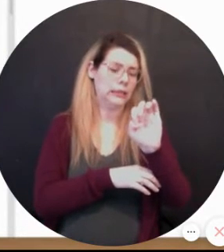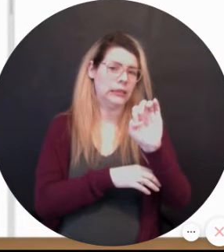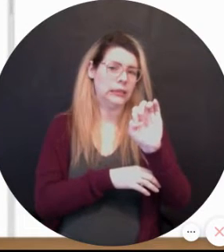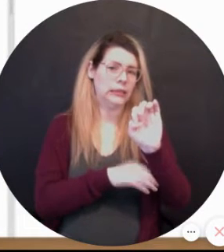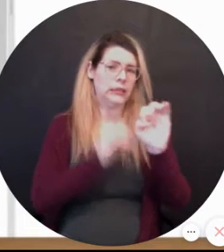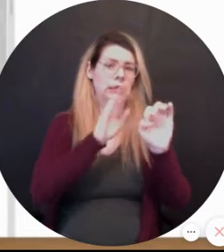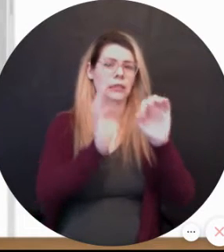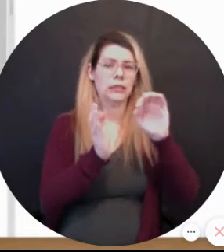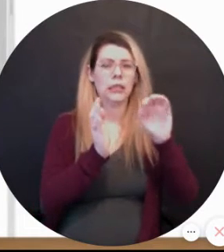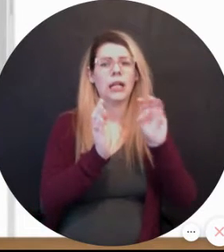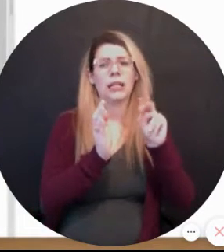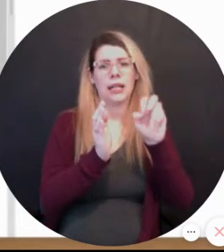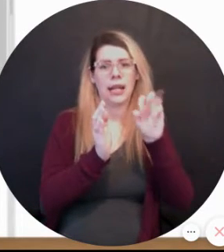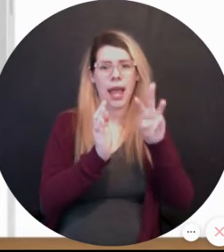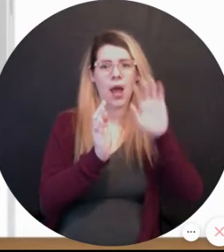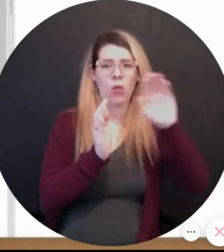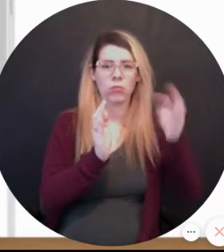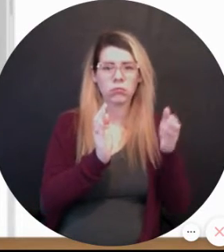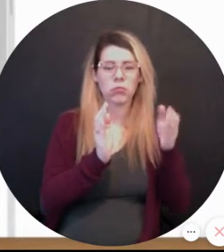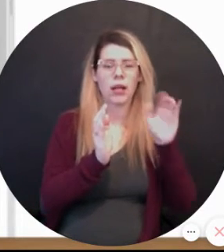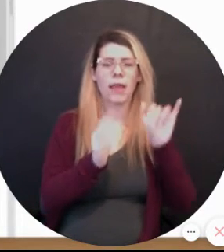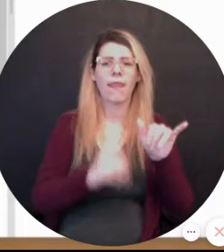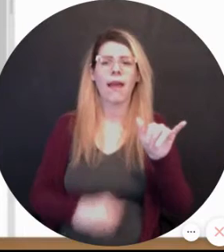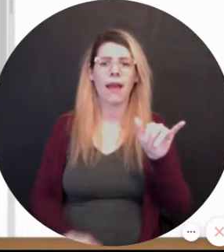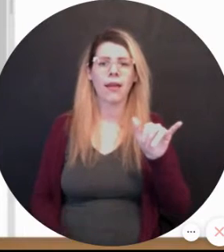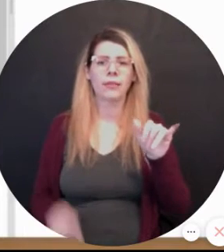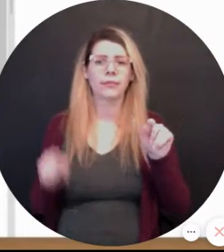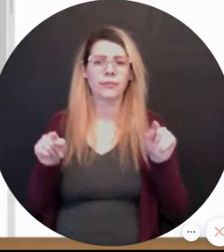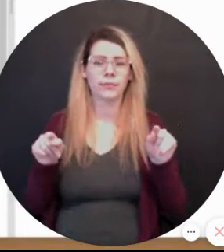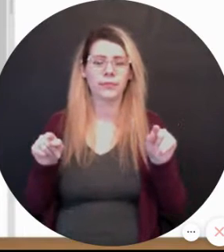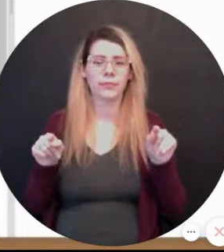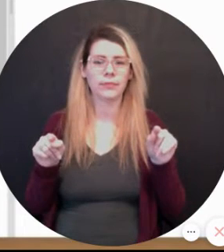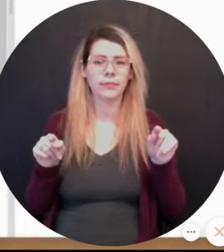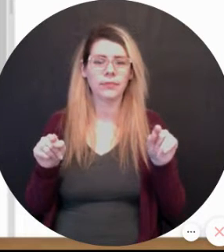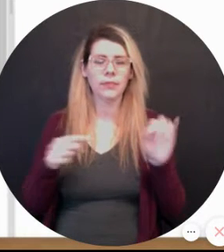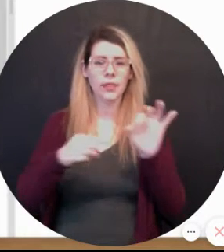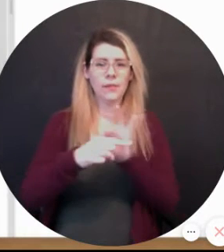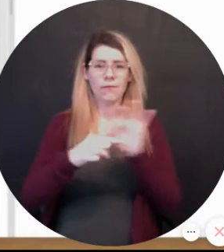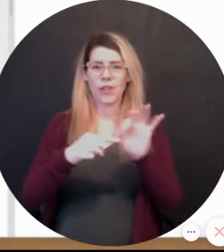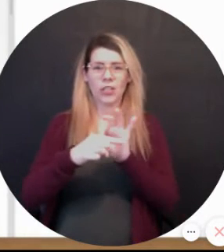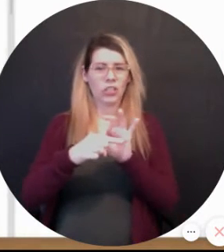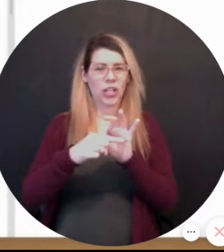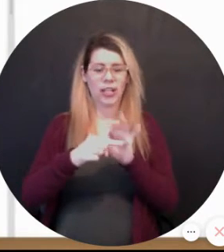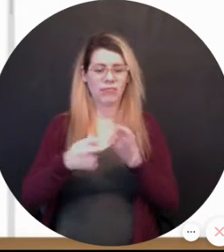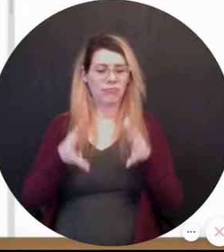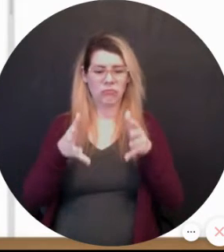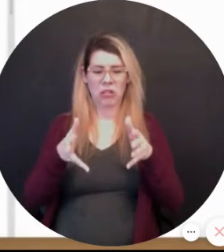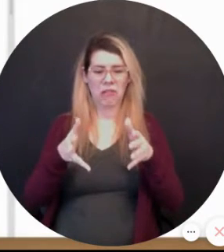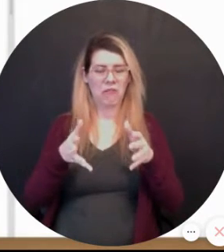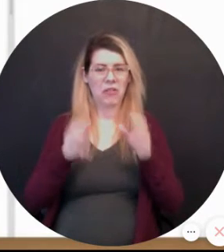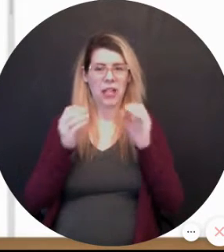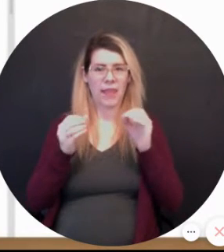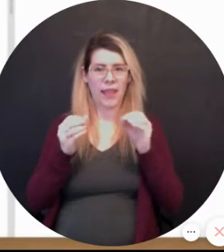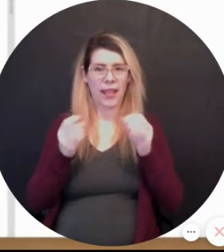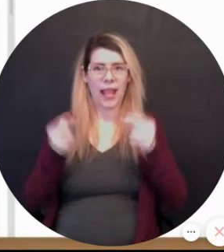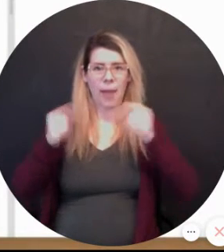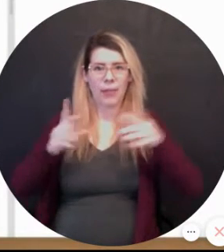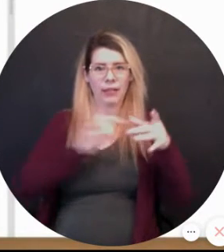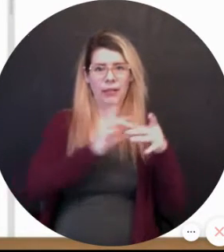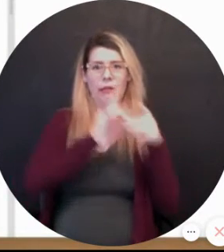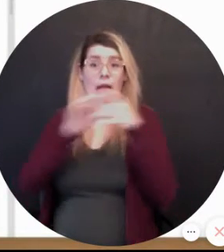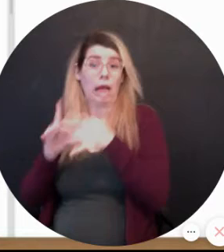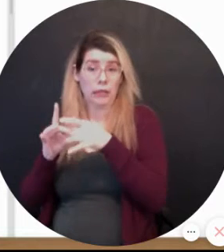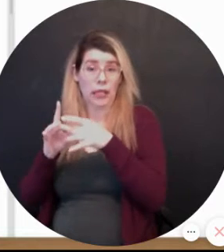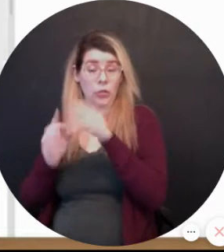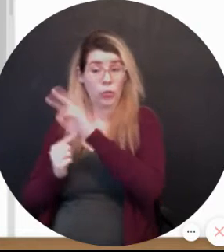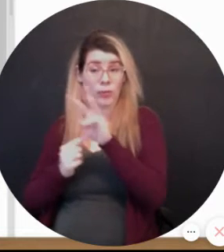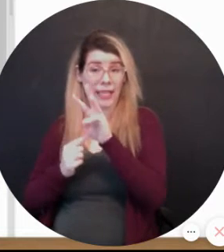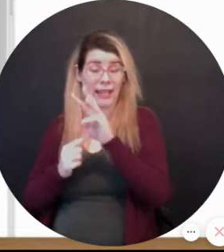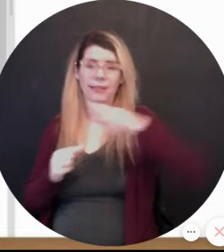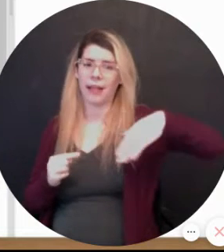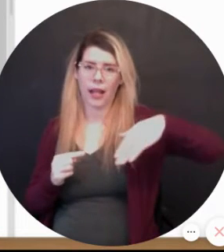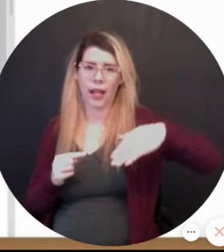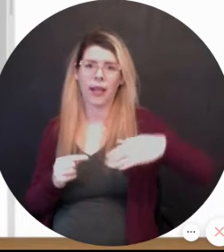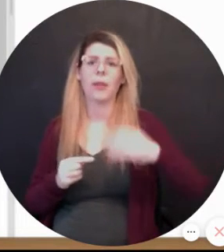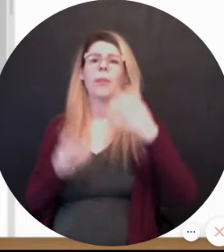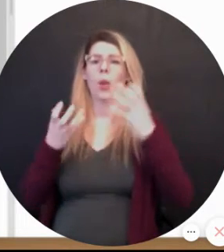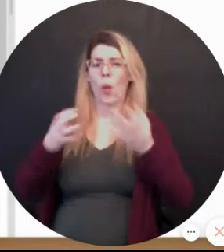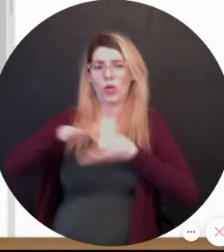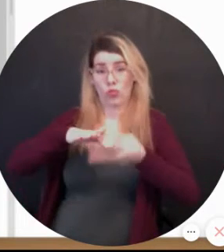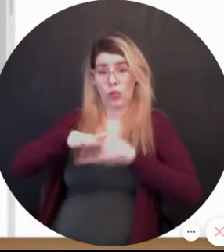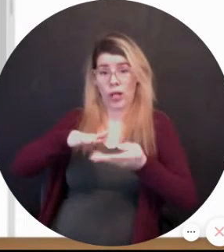actually happening if we want it to run, when my web page loads, I head on over to index.html